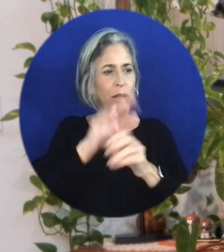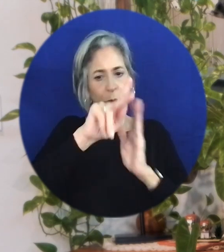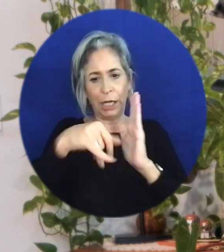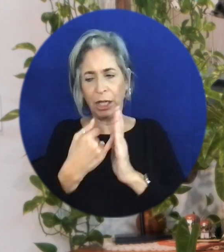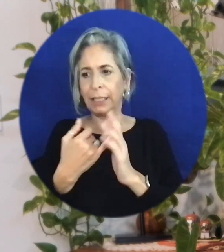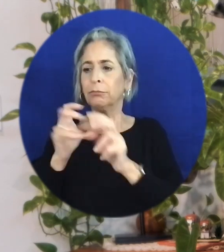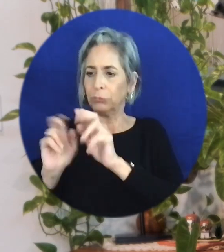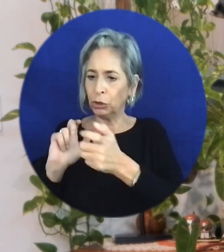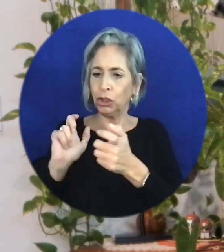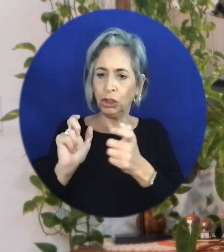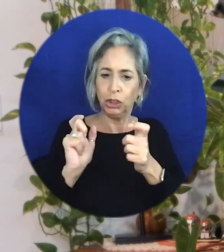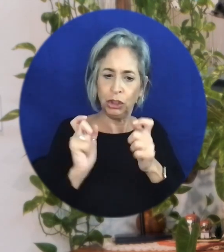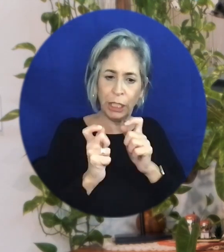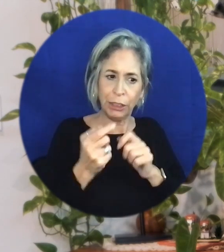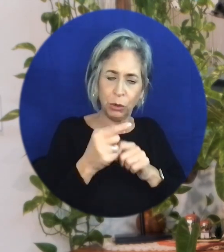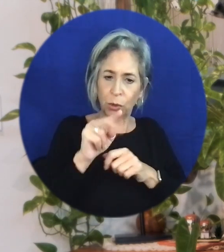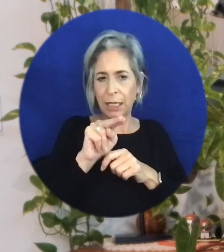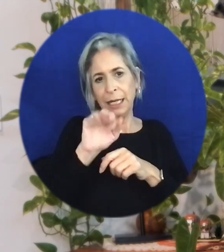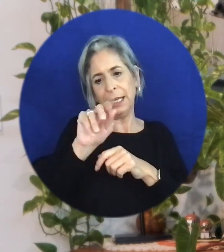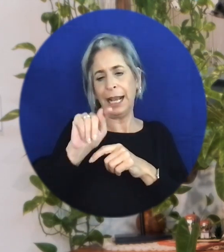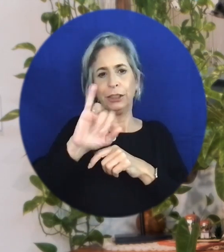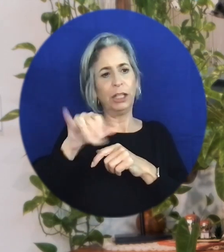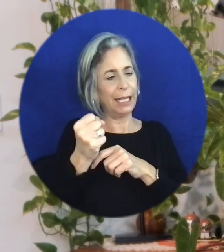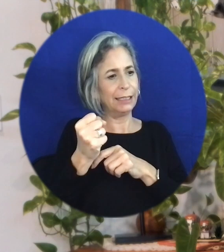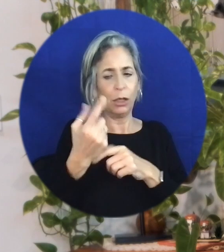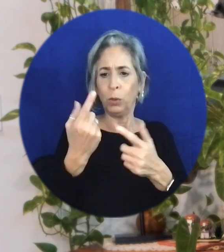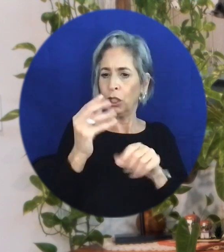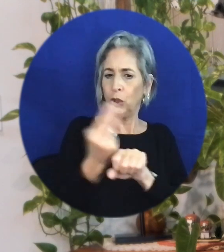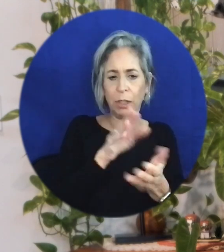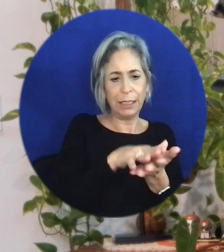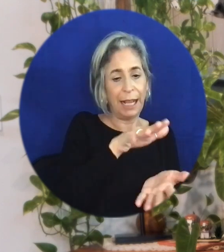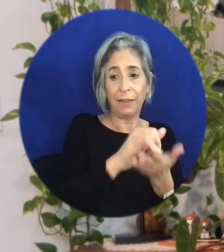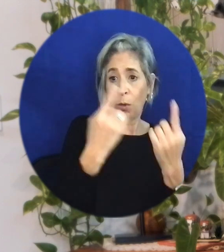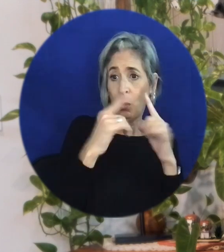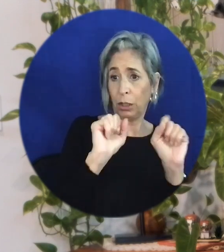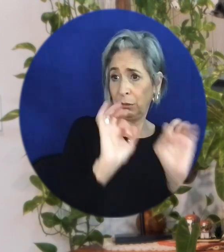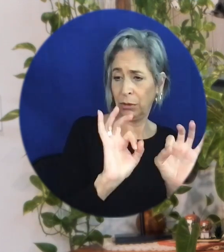As we began our transition to Next.js, we were able to keep the parts of our stack that were working,